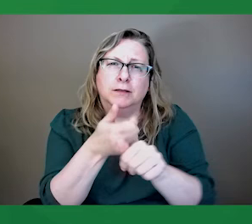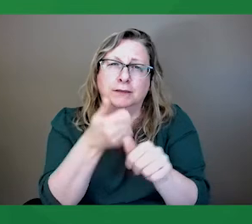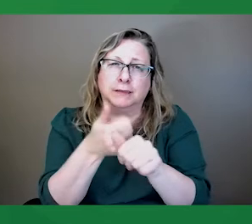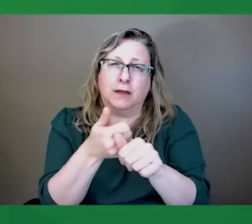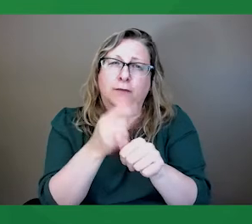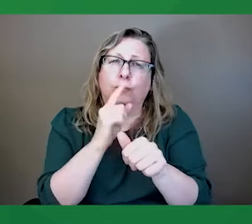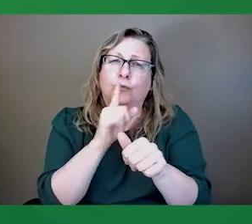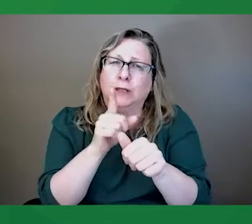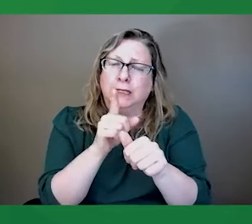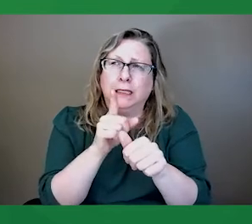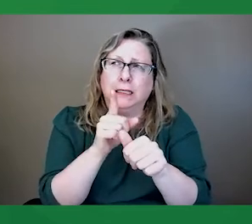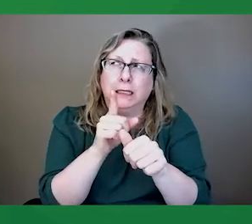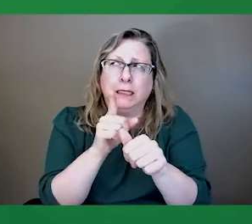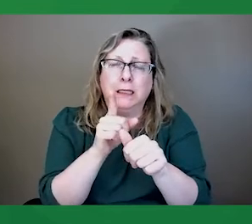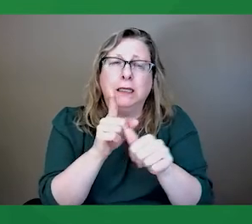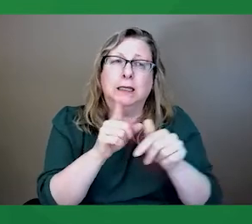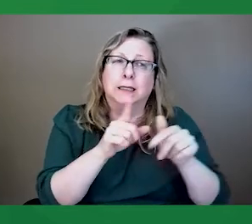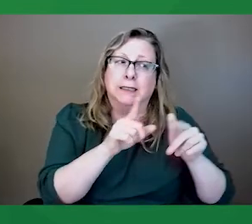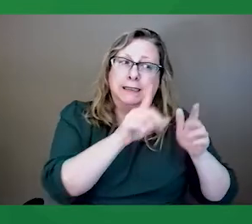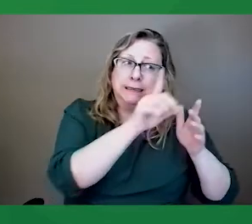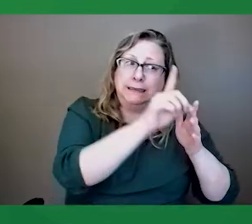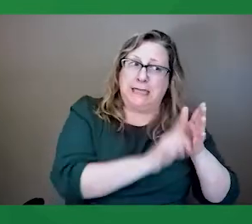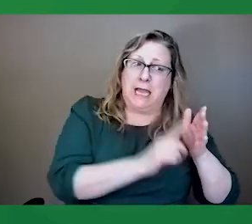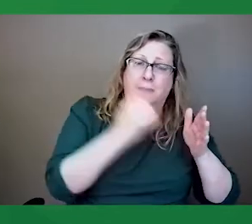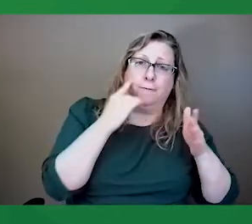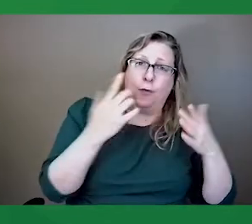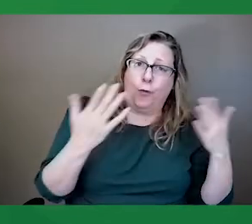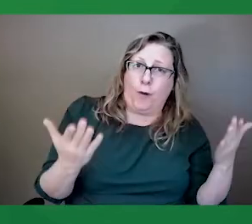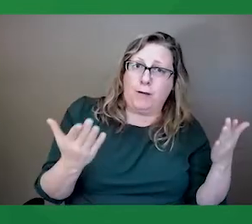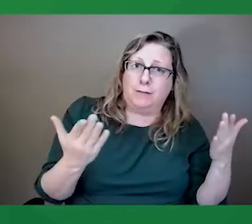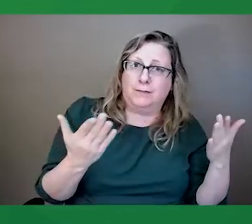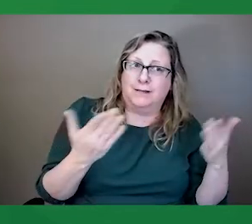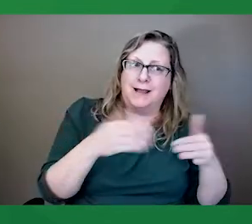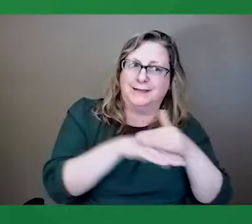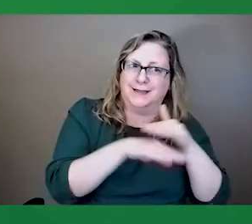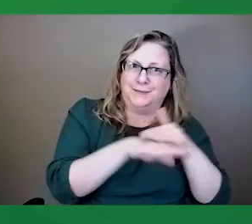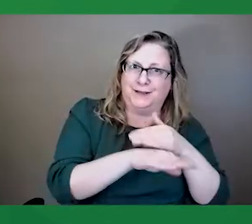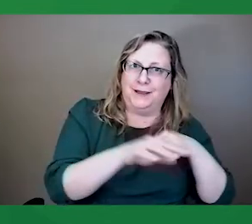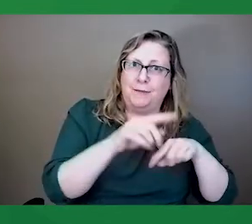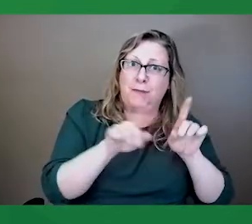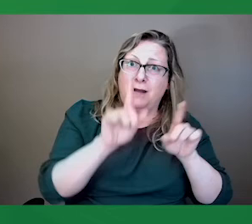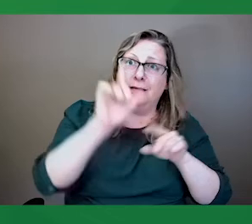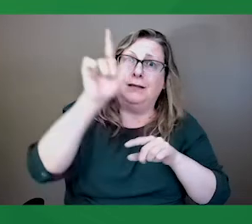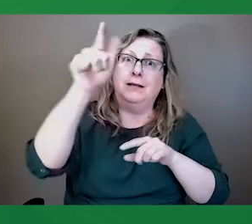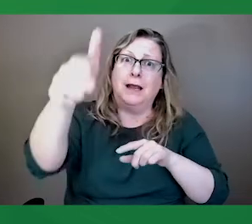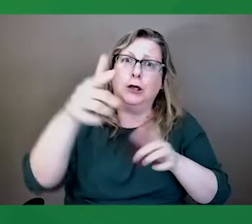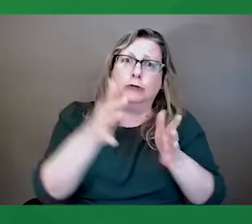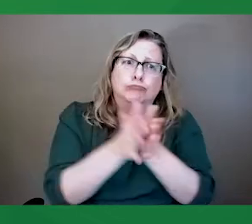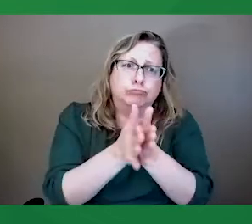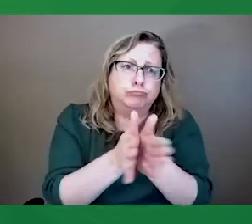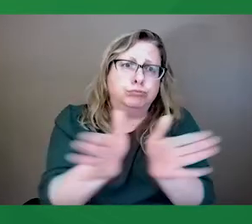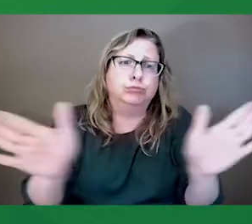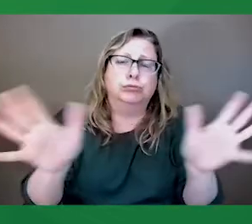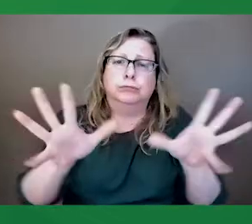of those products was an accident. Can we teach startups and entrepreneurs to